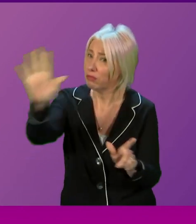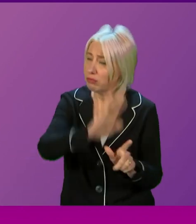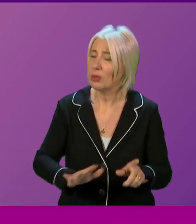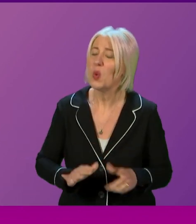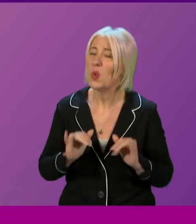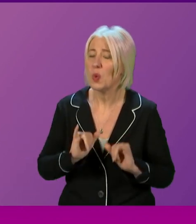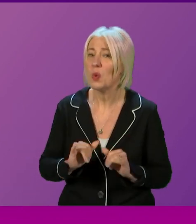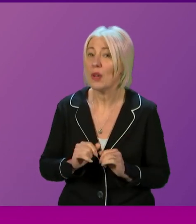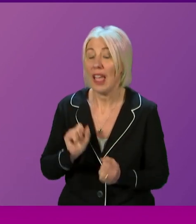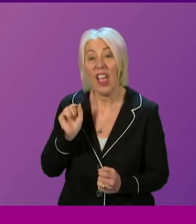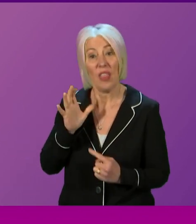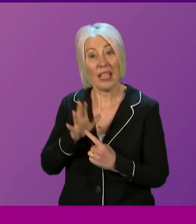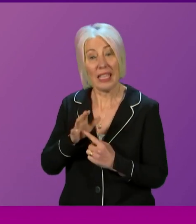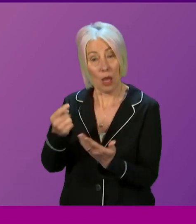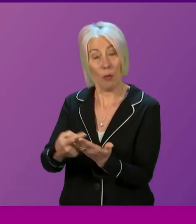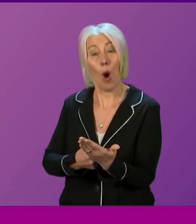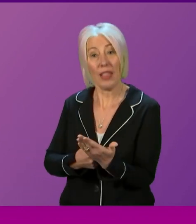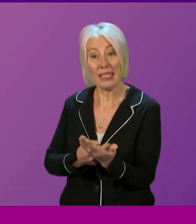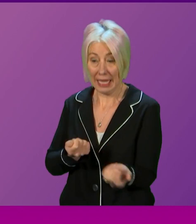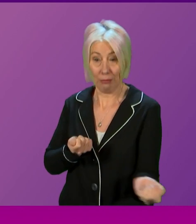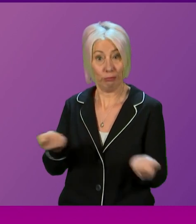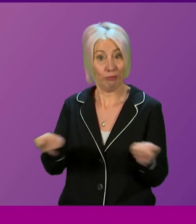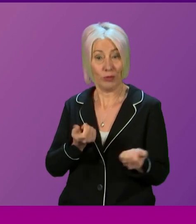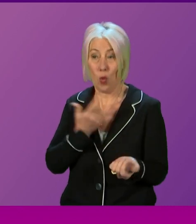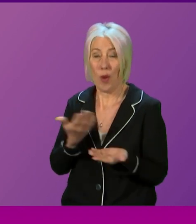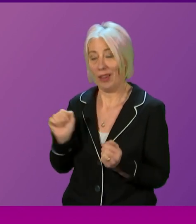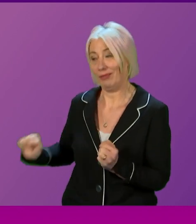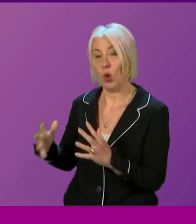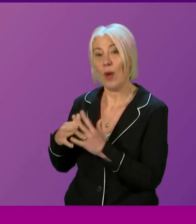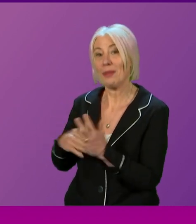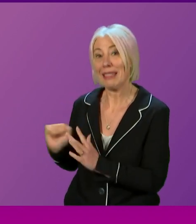The key policy levers are held by the UK Government, and we will continue to press it to use all